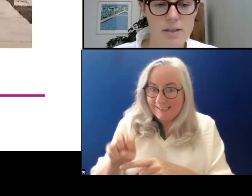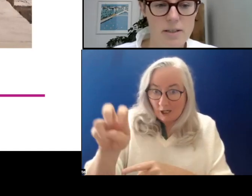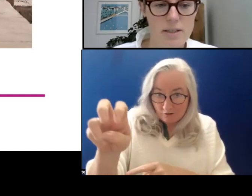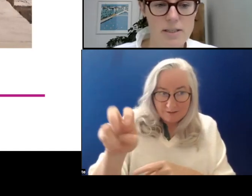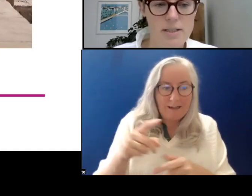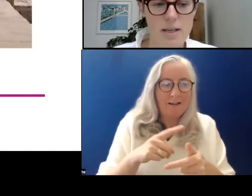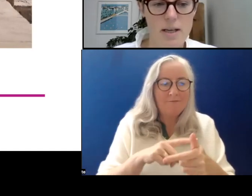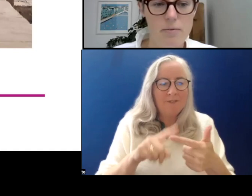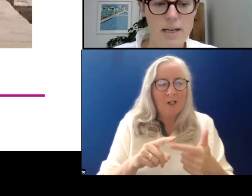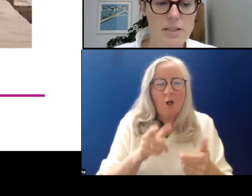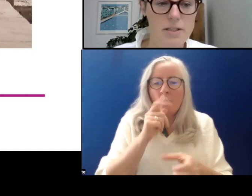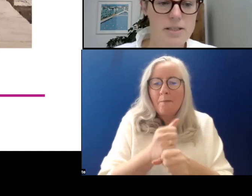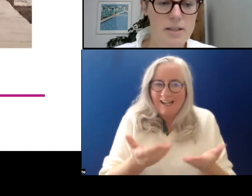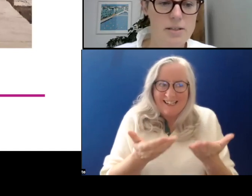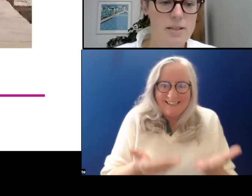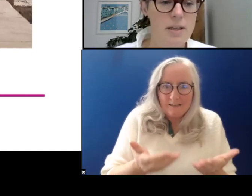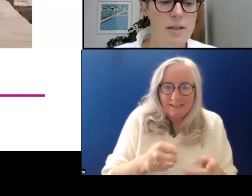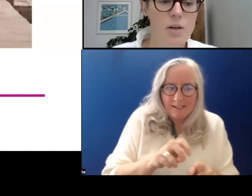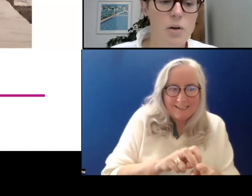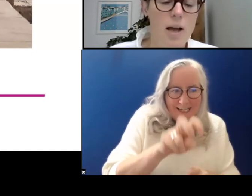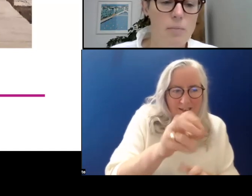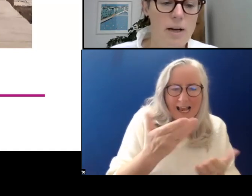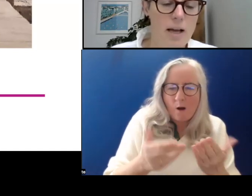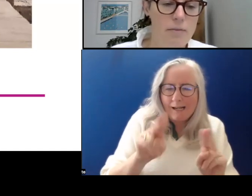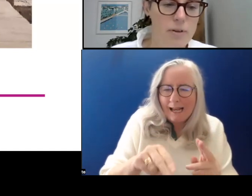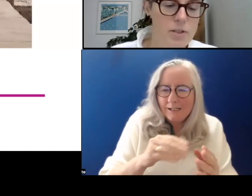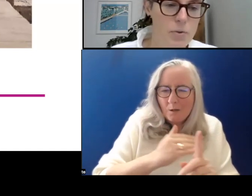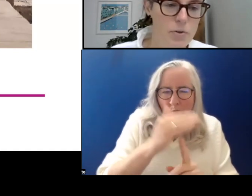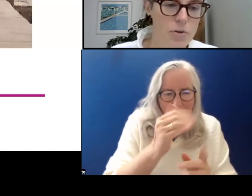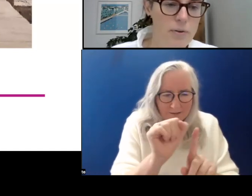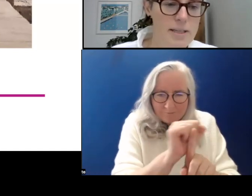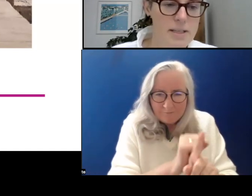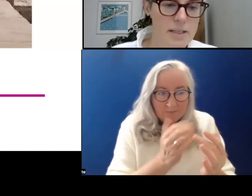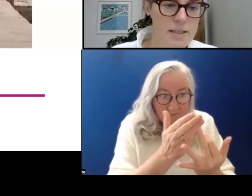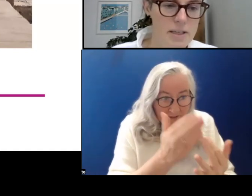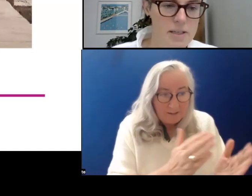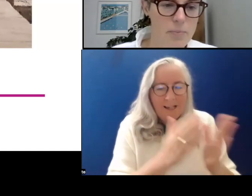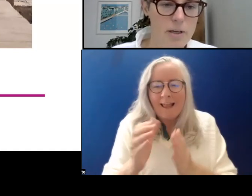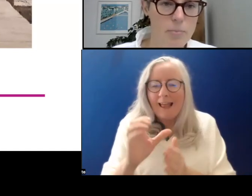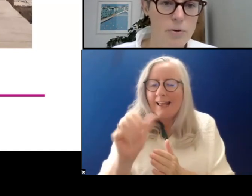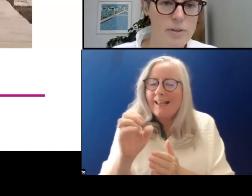guidelines relating to stairs and we'll have a talk through existing stairs how we can improve